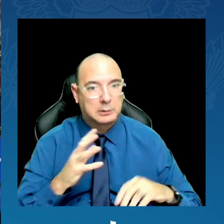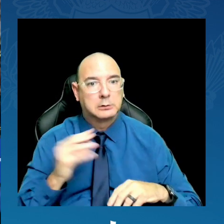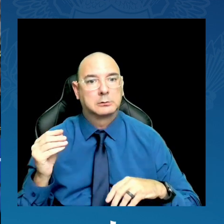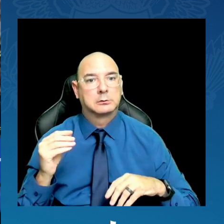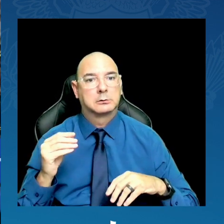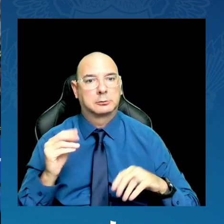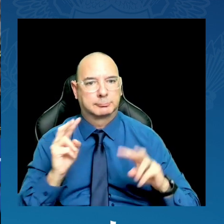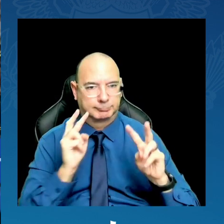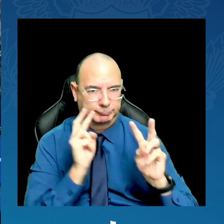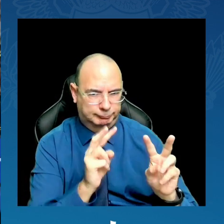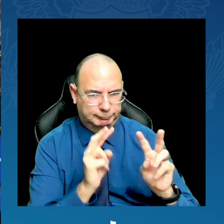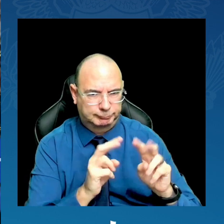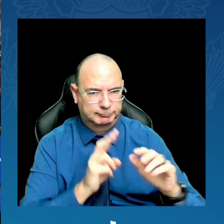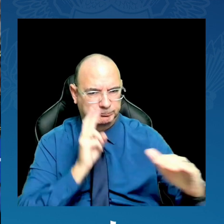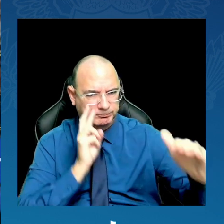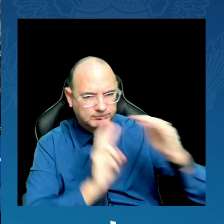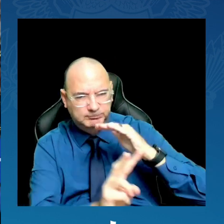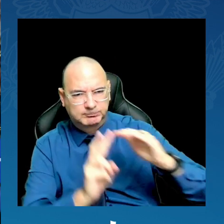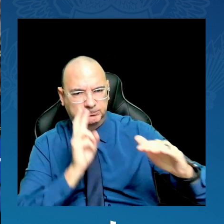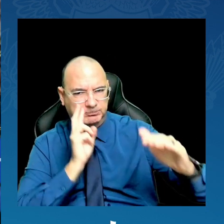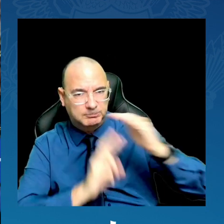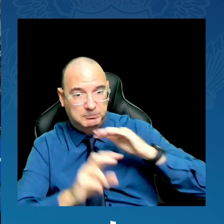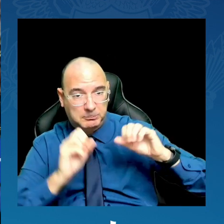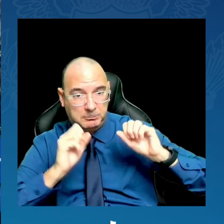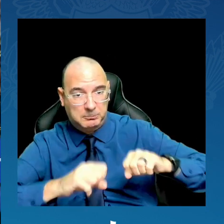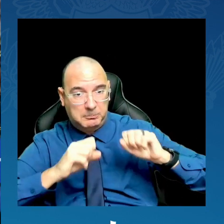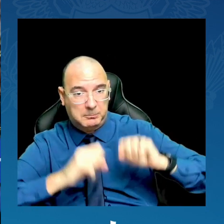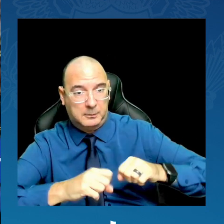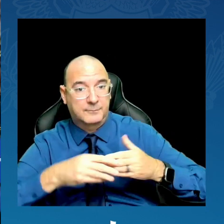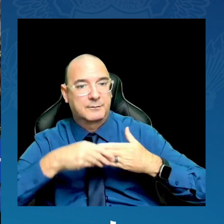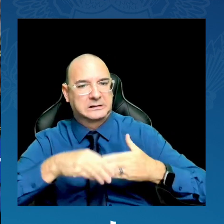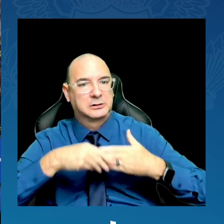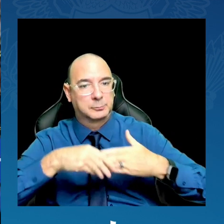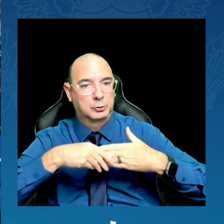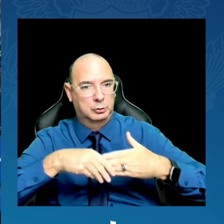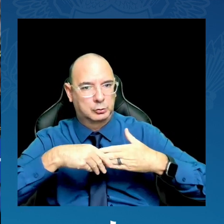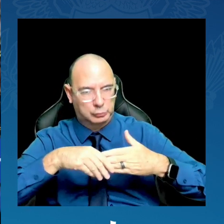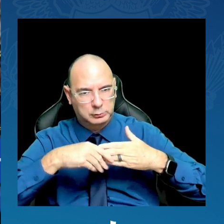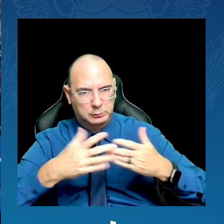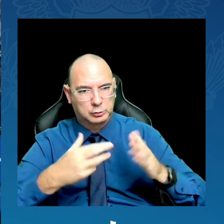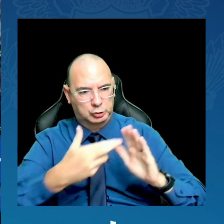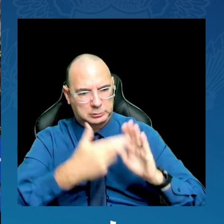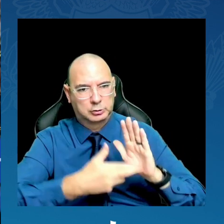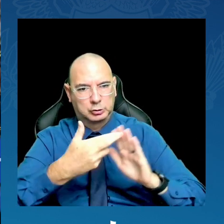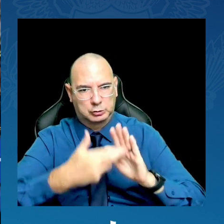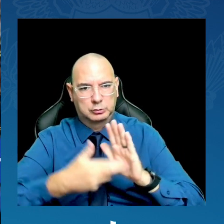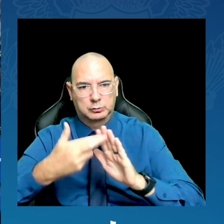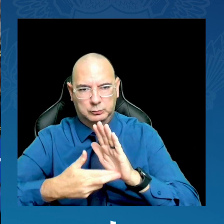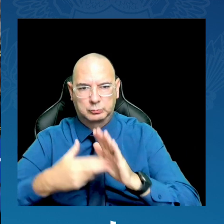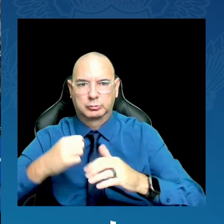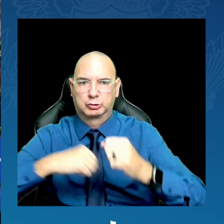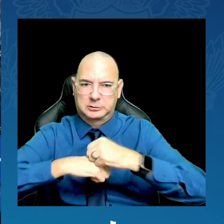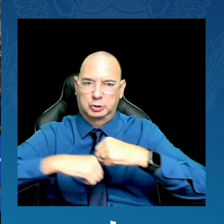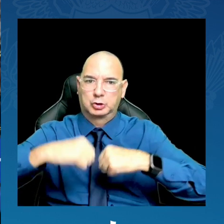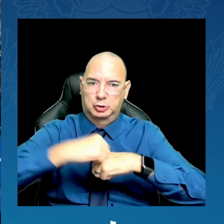predictable and flexible regulatory frameworks. And so with that, I'm going to start with Dr. Stilwell